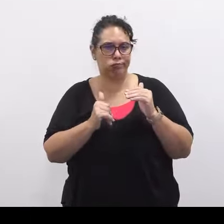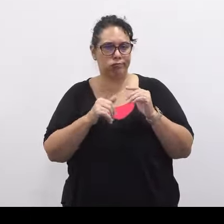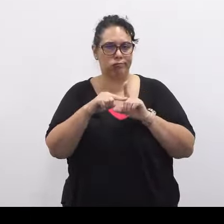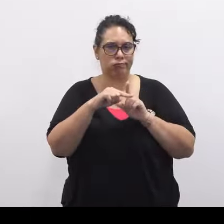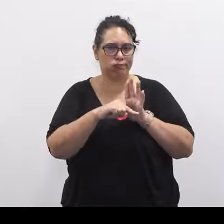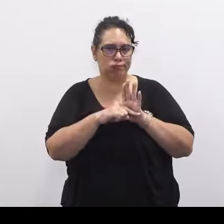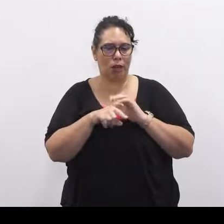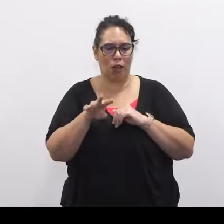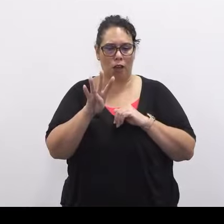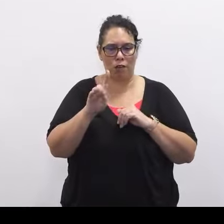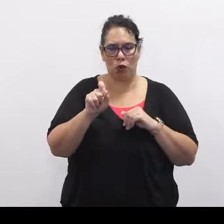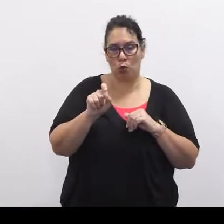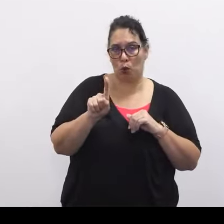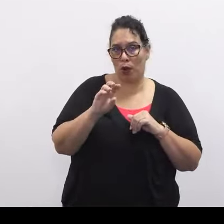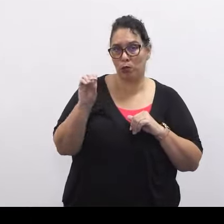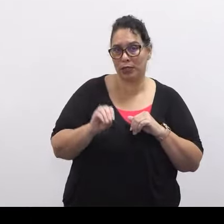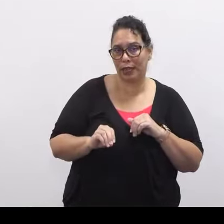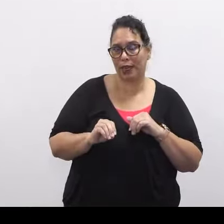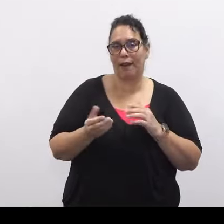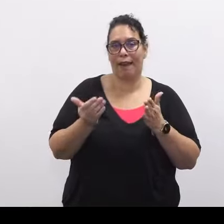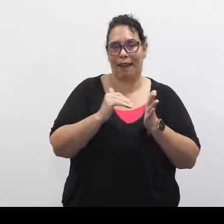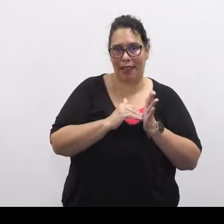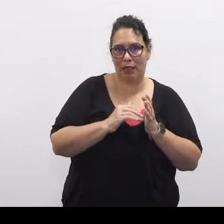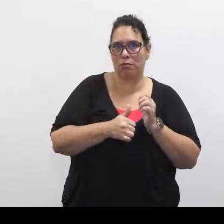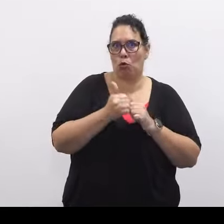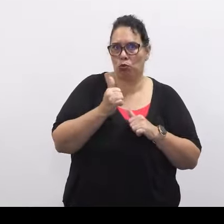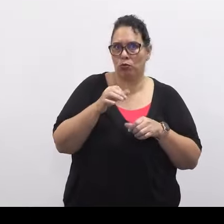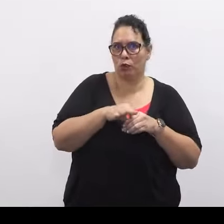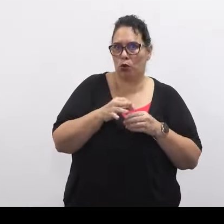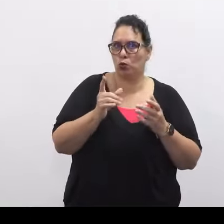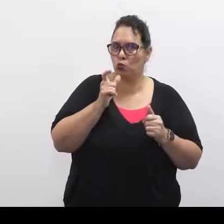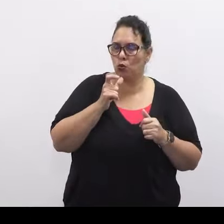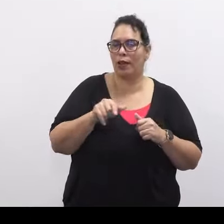again, latinex paralitis in Districts 1, 2 and 3.